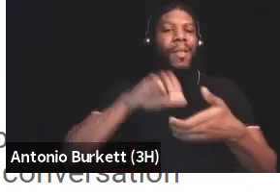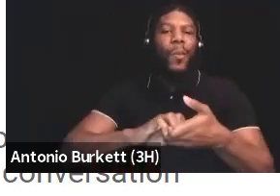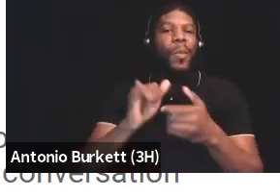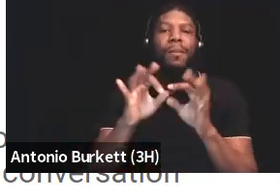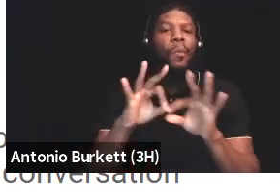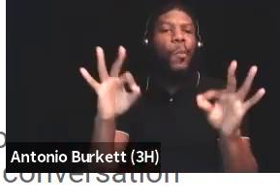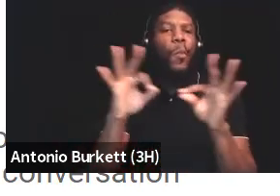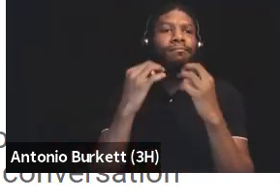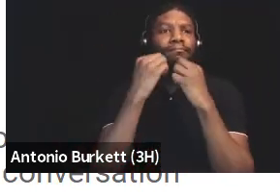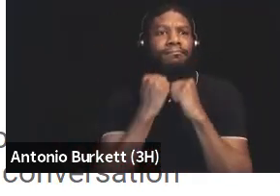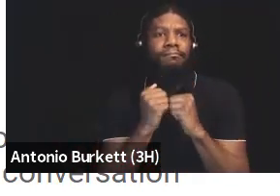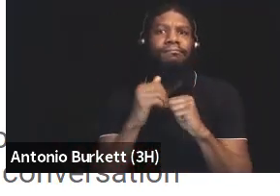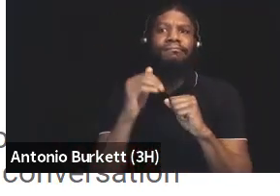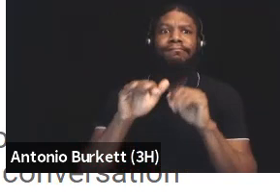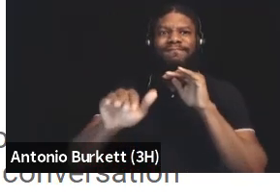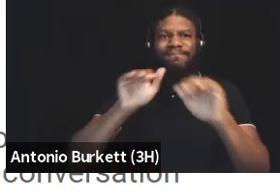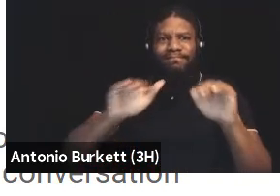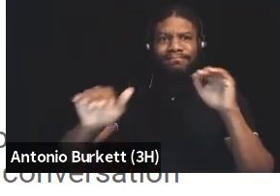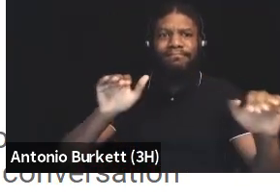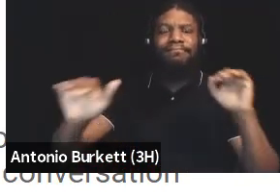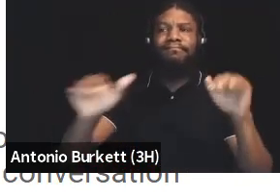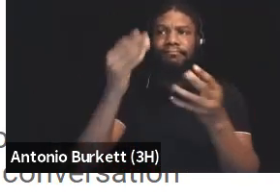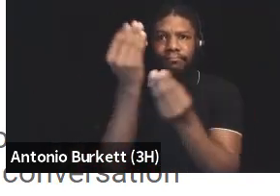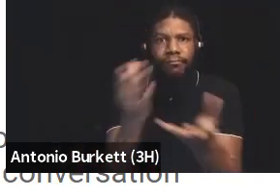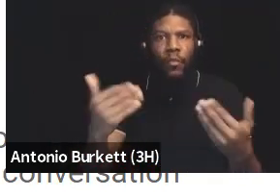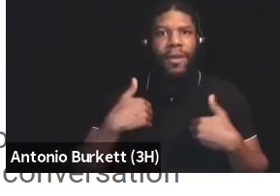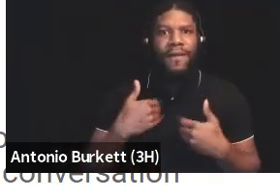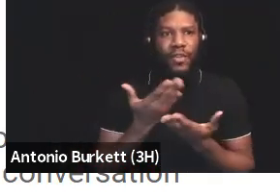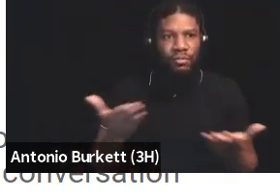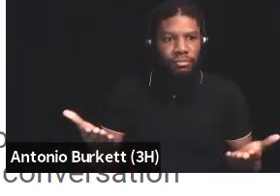be aware of our services. And I think that faculty collaboration is kind of a good one for me.